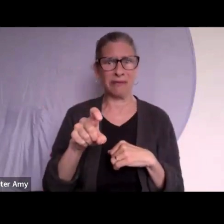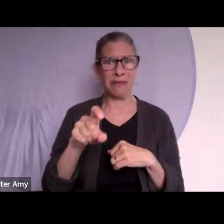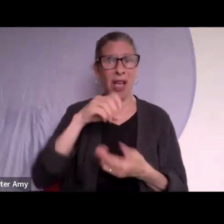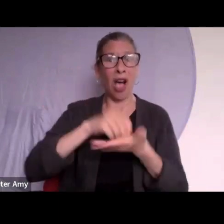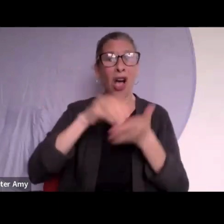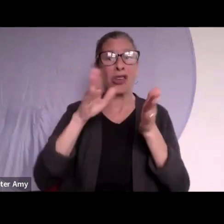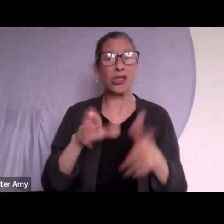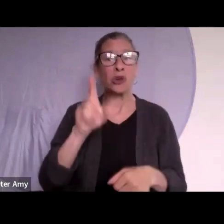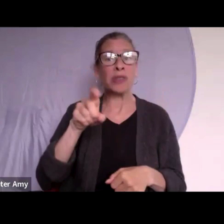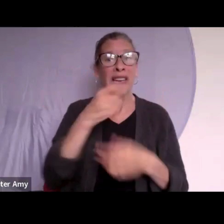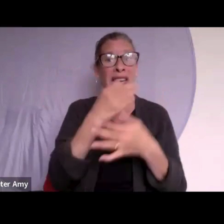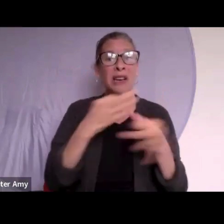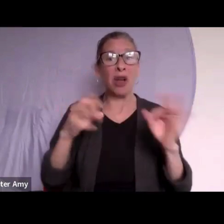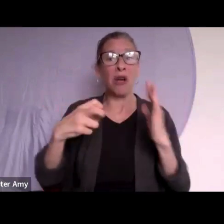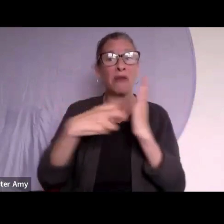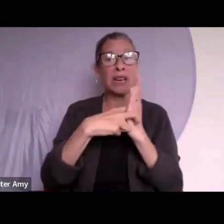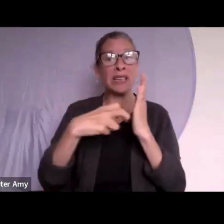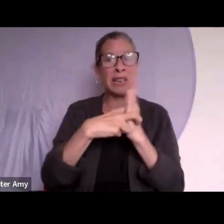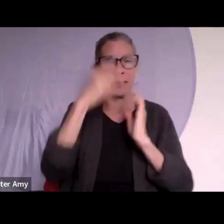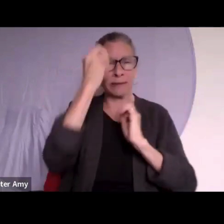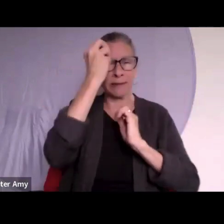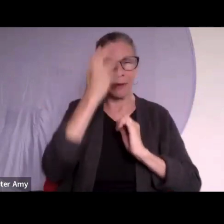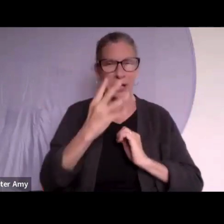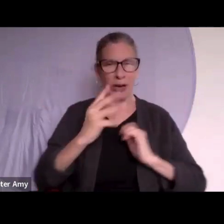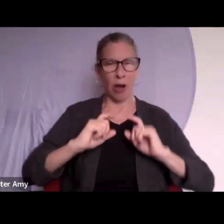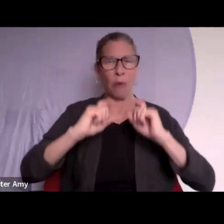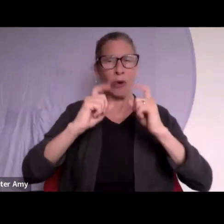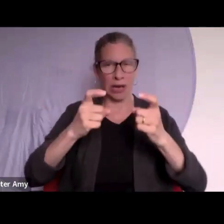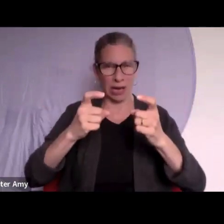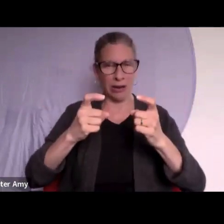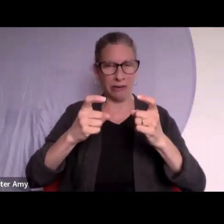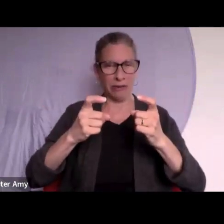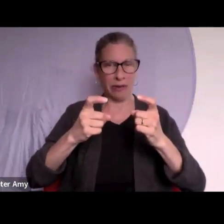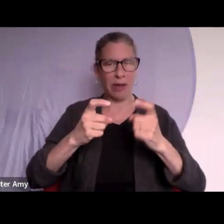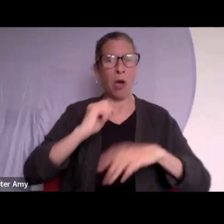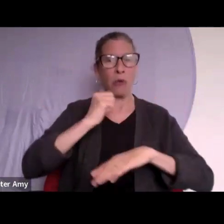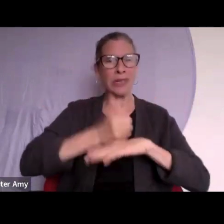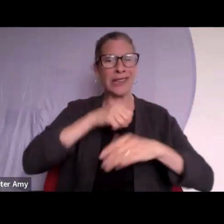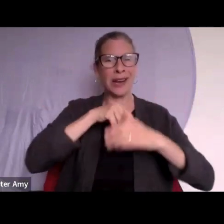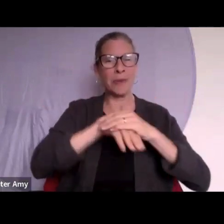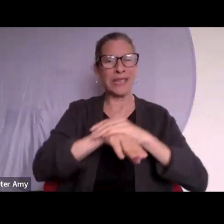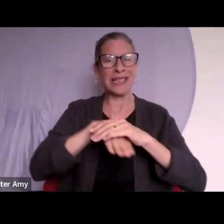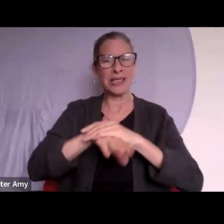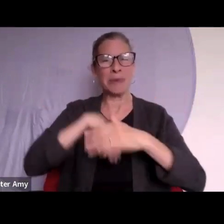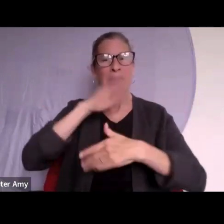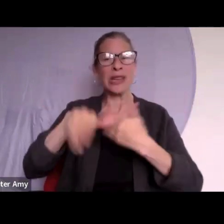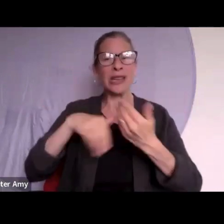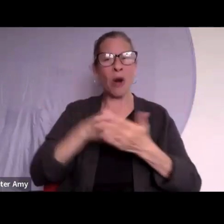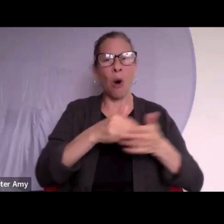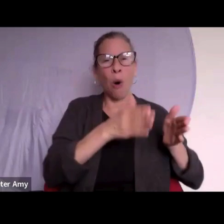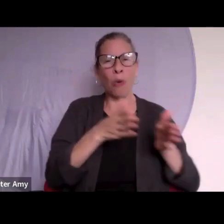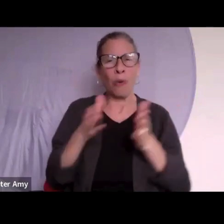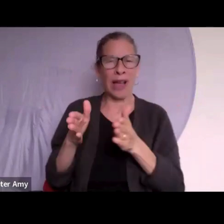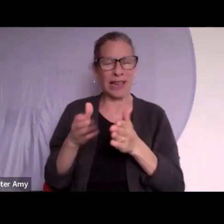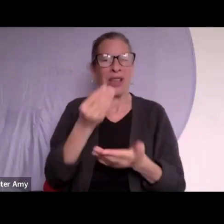free tickets we provide that. We, we provide accessibility in every way. So it's also everyone should be able to see